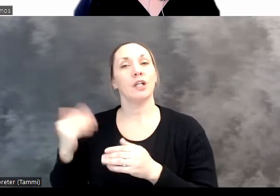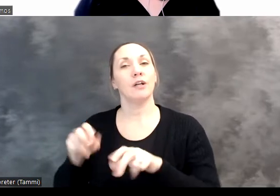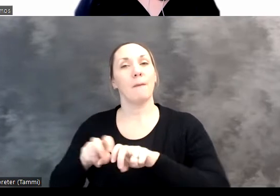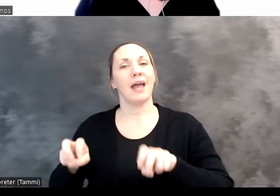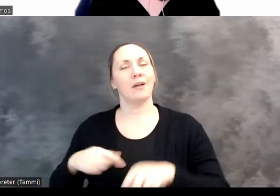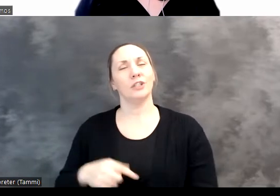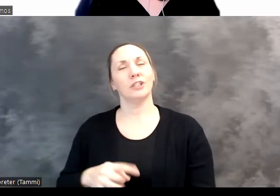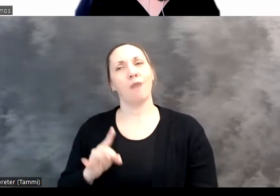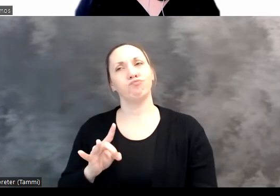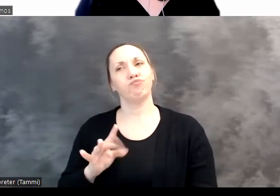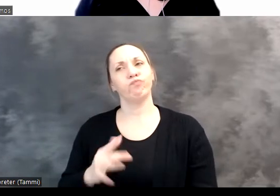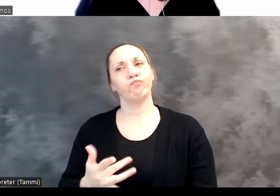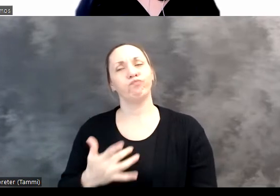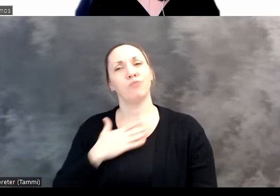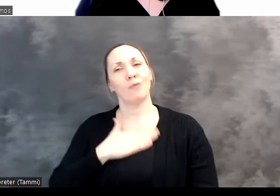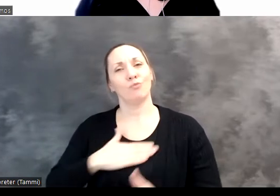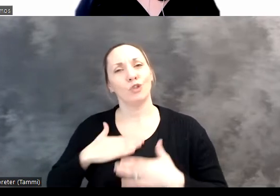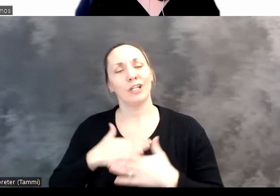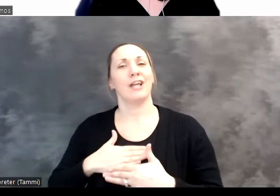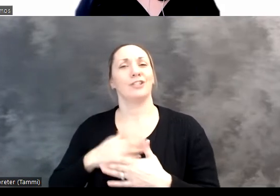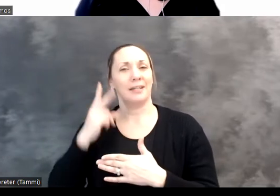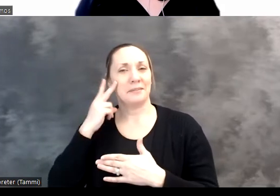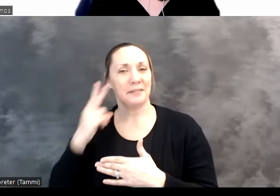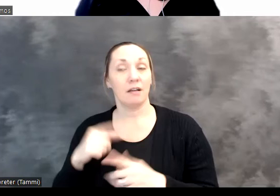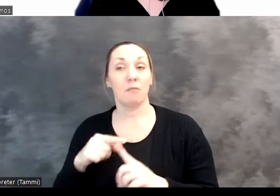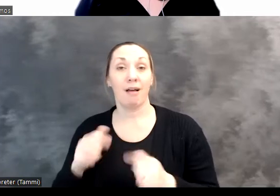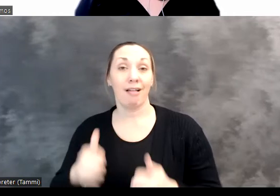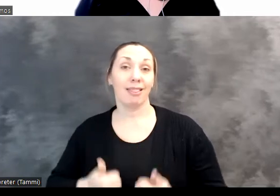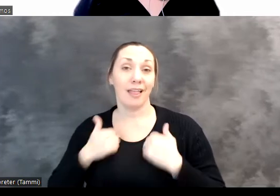. >> TIMOTHY BROWN: I think it is,